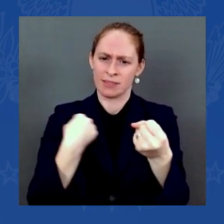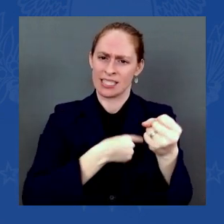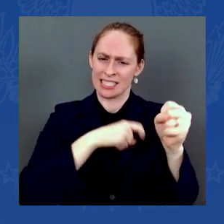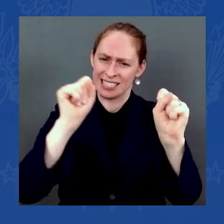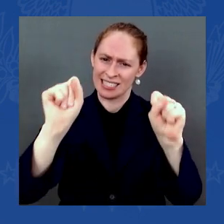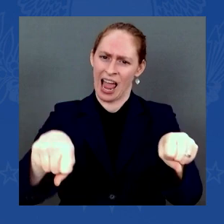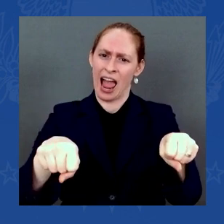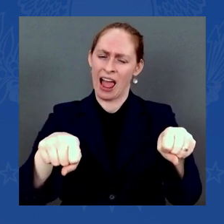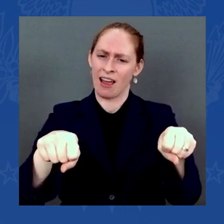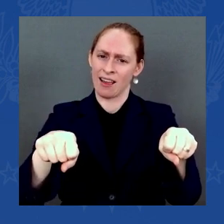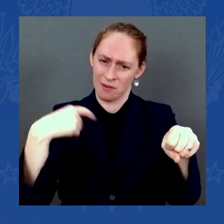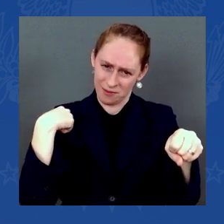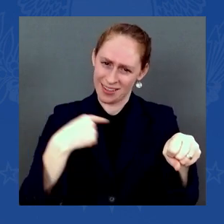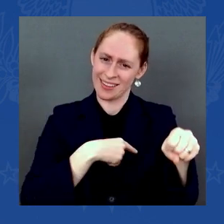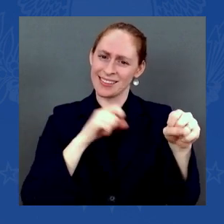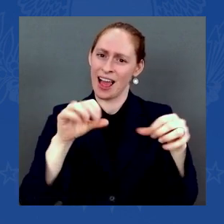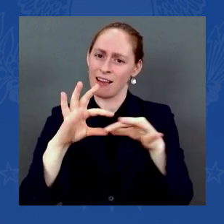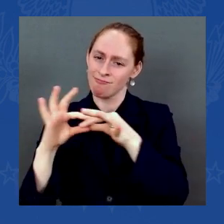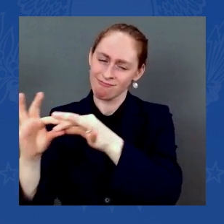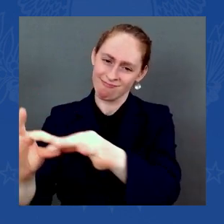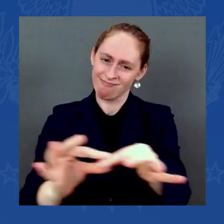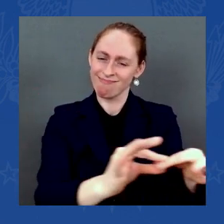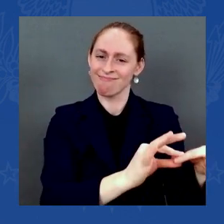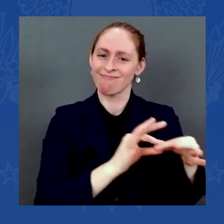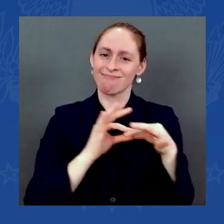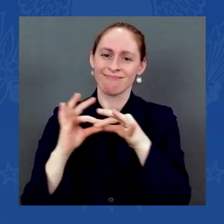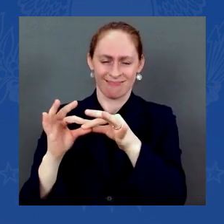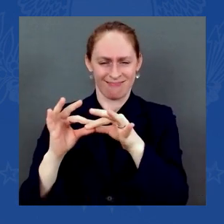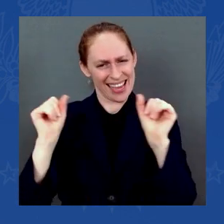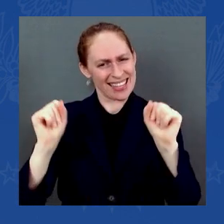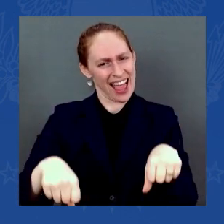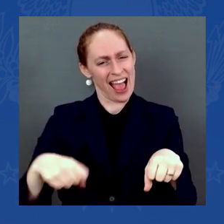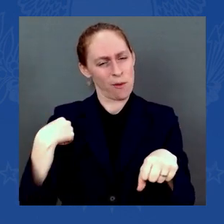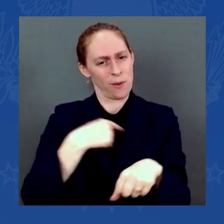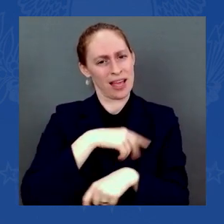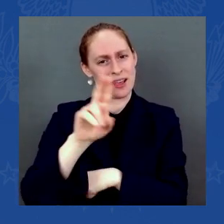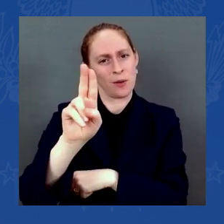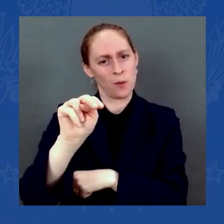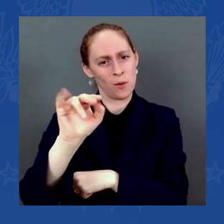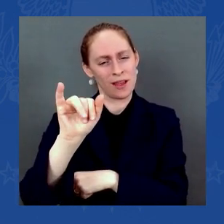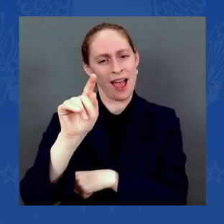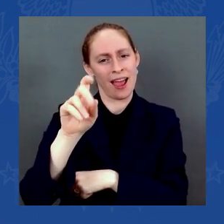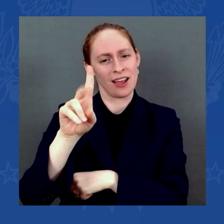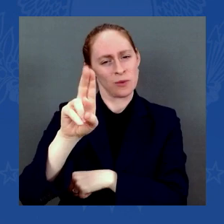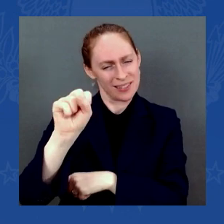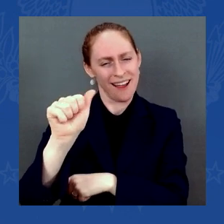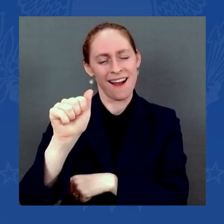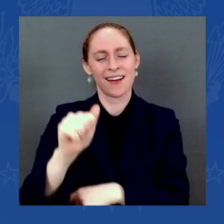I believe this bill is an exa- -- an example of that truth. And I'm honored to sign the Accelerating Access